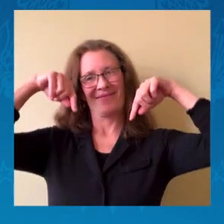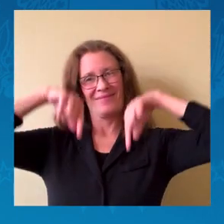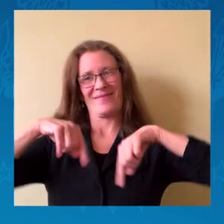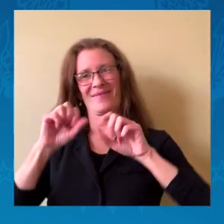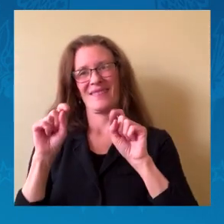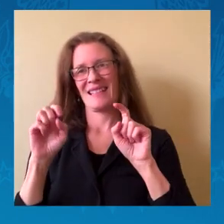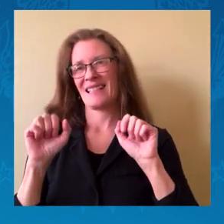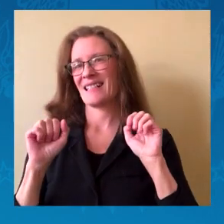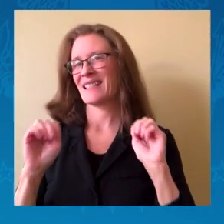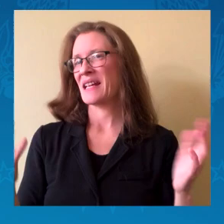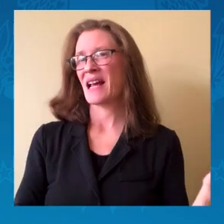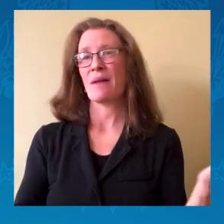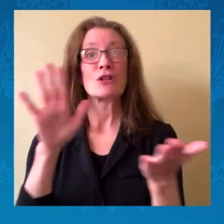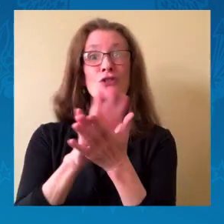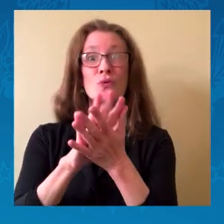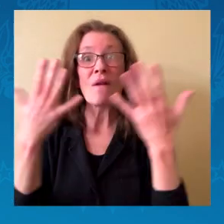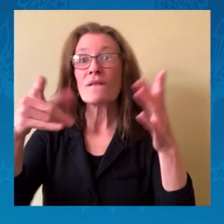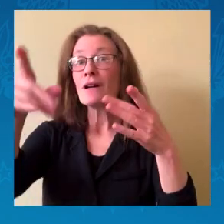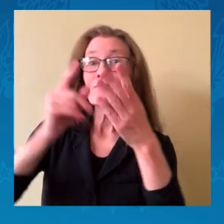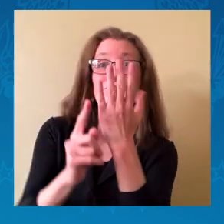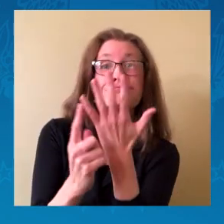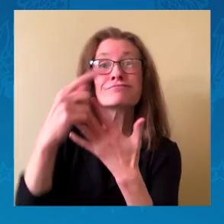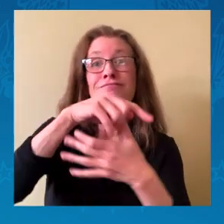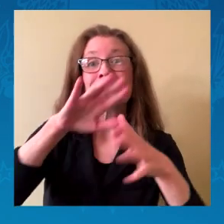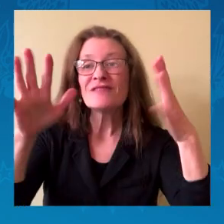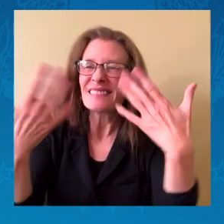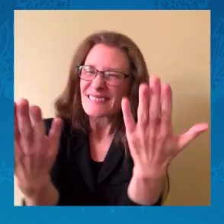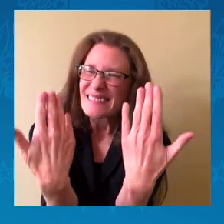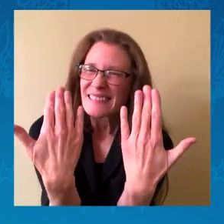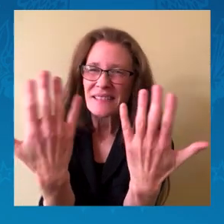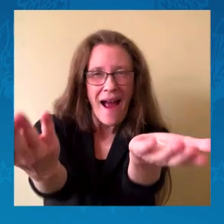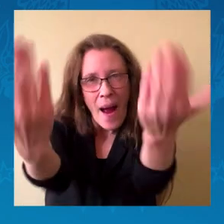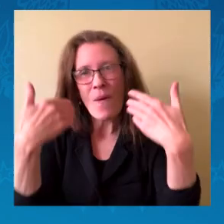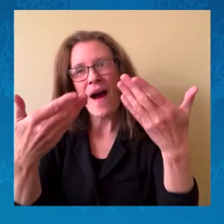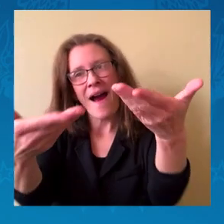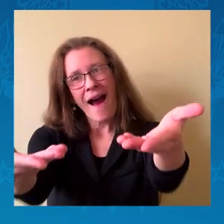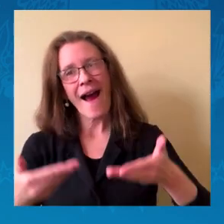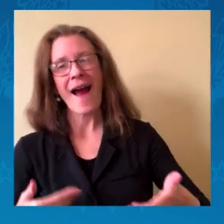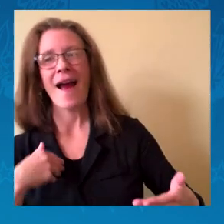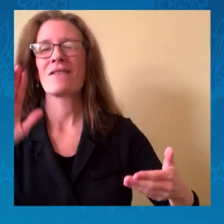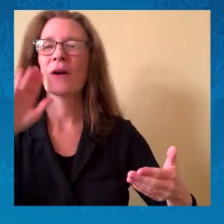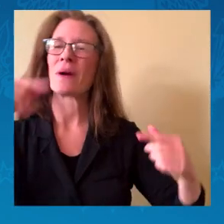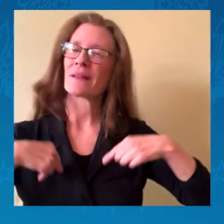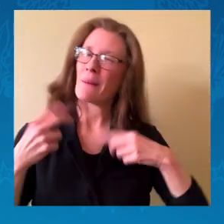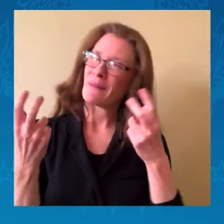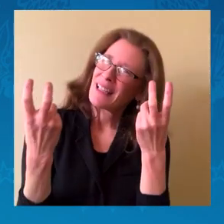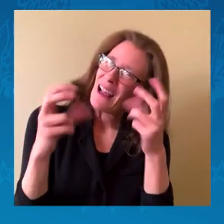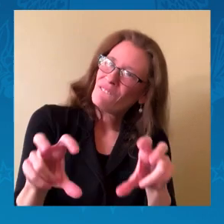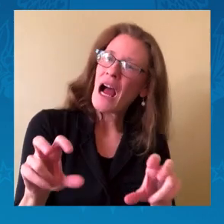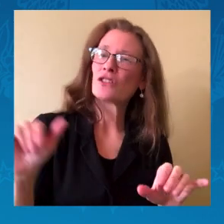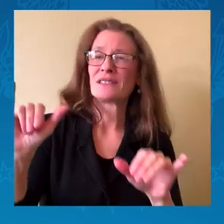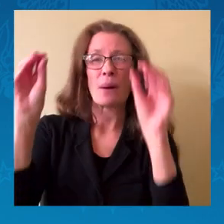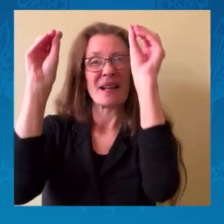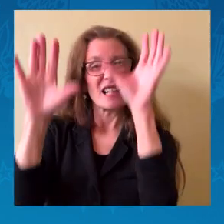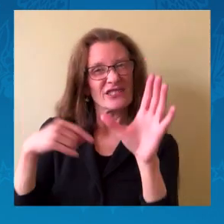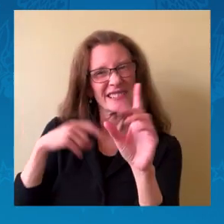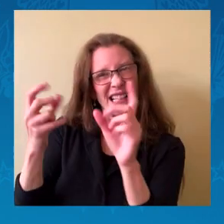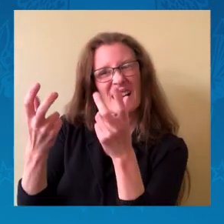Unfortunately, we must also invest in our teachers, especially our teachers of color, who are preparing and inspiring a 21st century workforce right now.